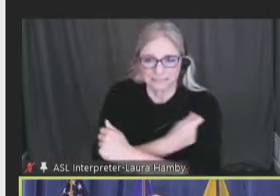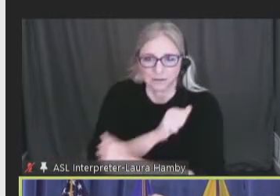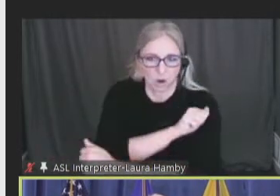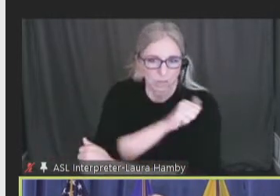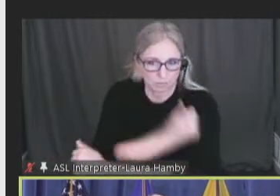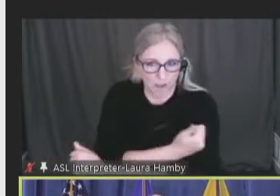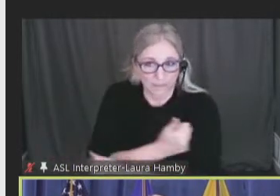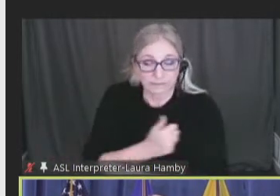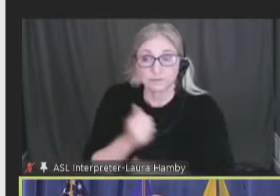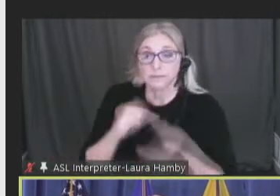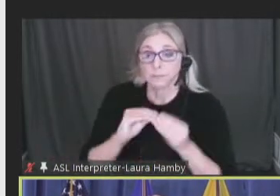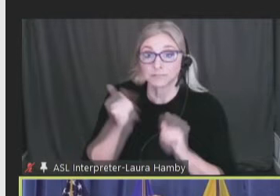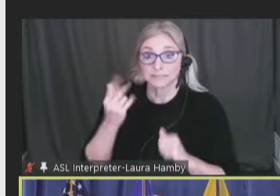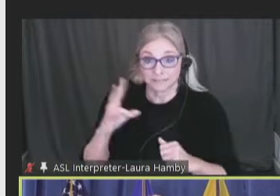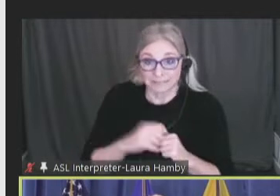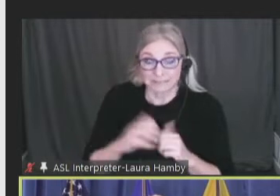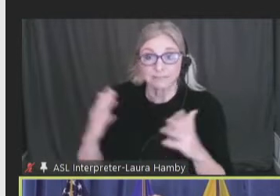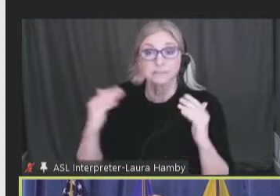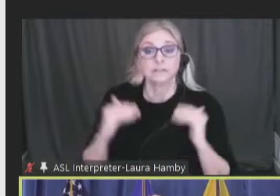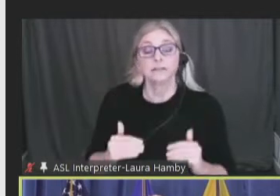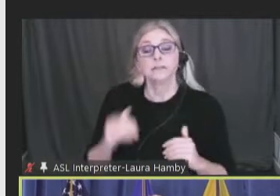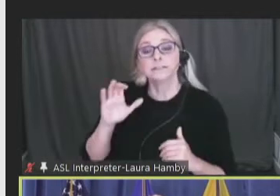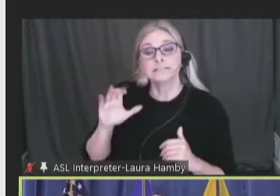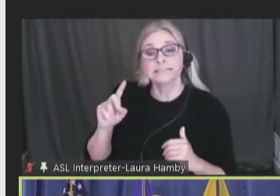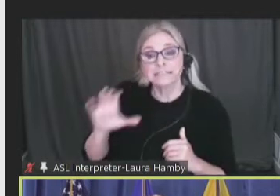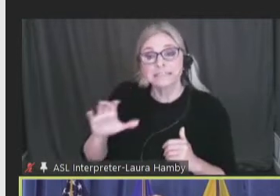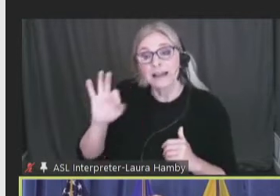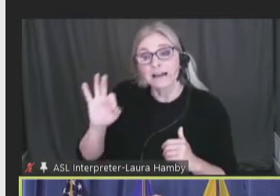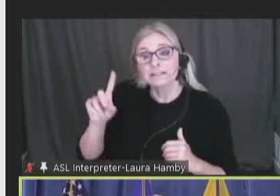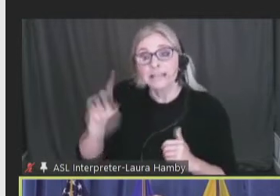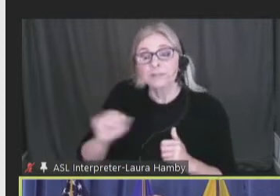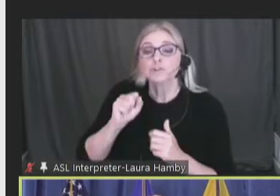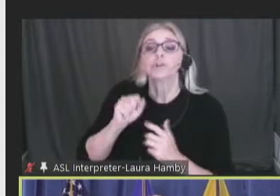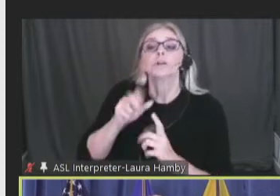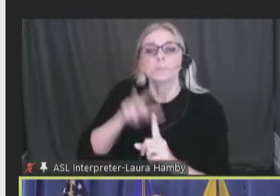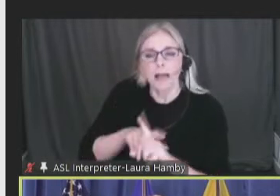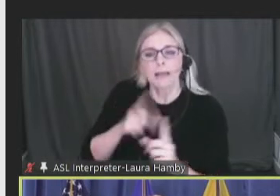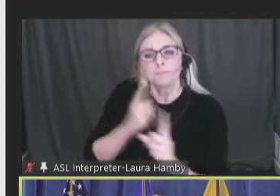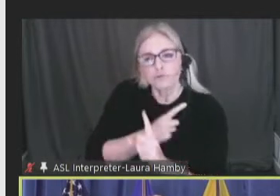Seventeen, the CDC and the FDA should apply appropriate considerations when conducting